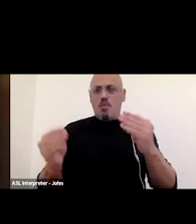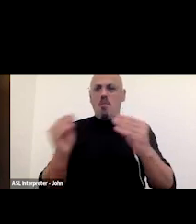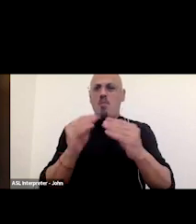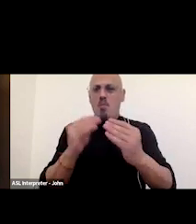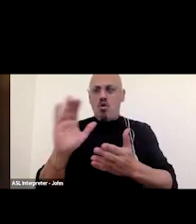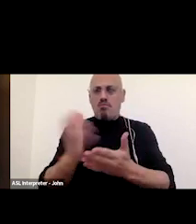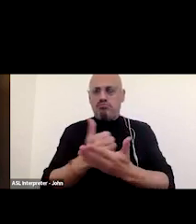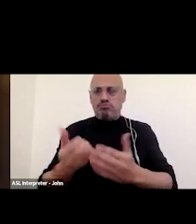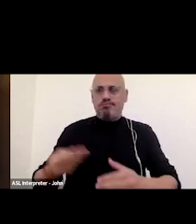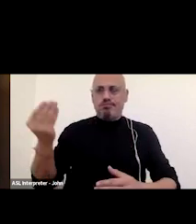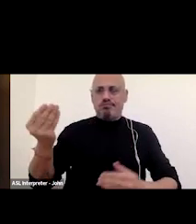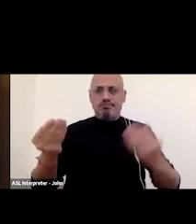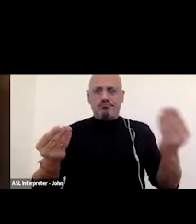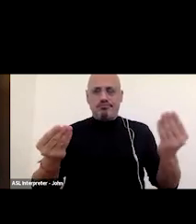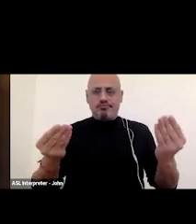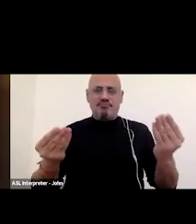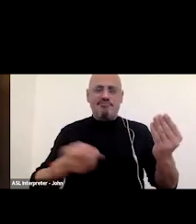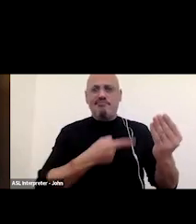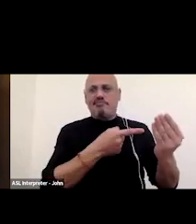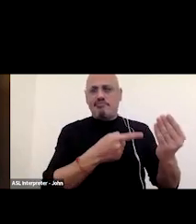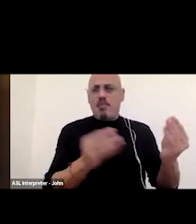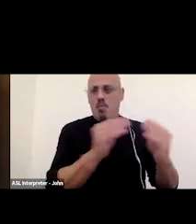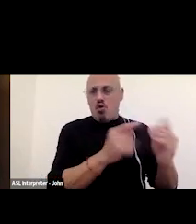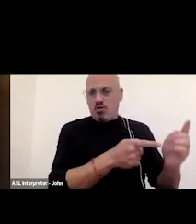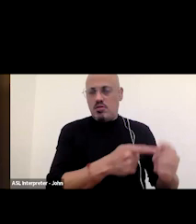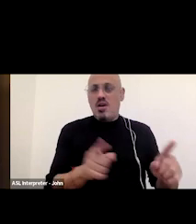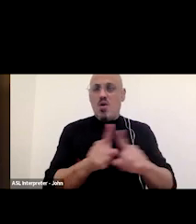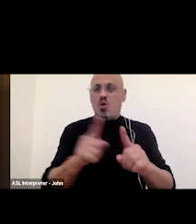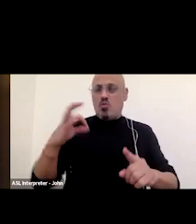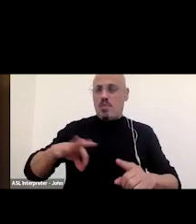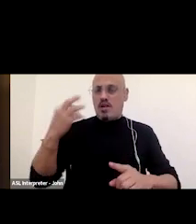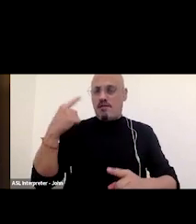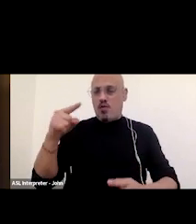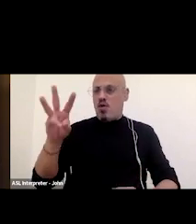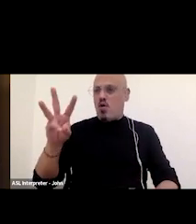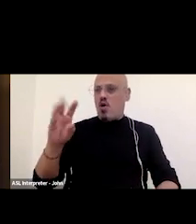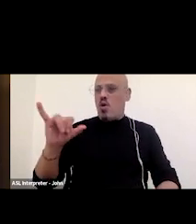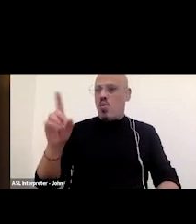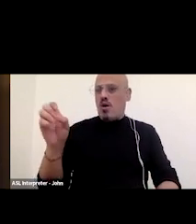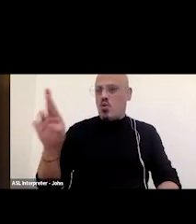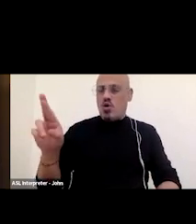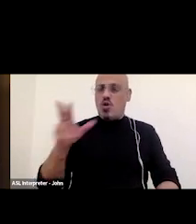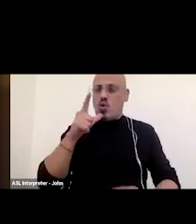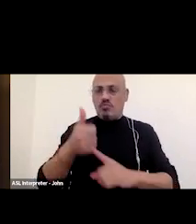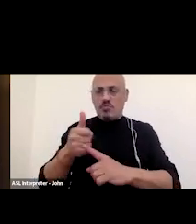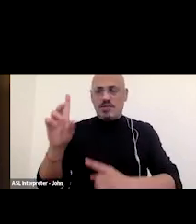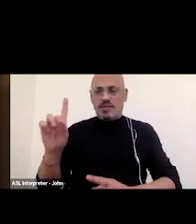And there are also benefits for widows or widowers who are disabled, starting at age 50,